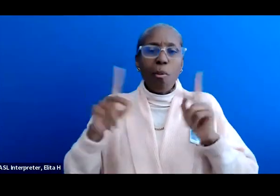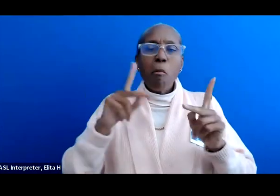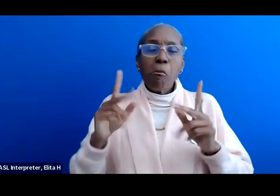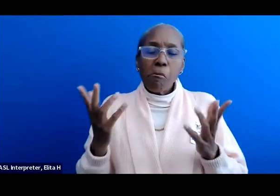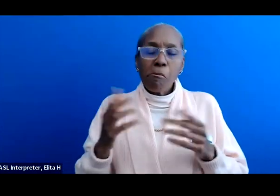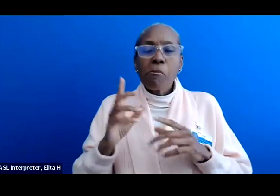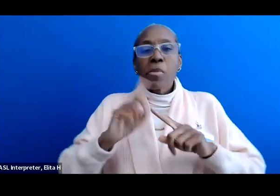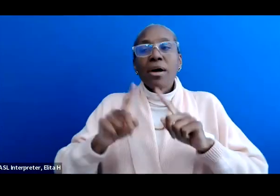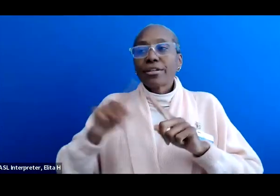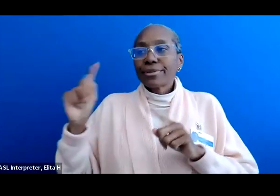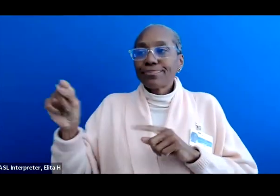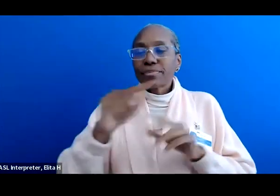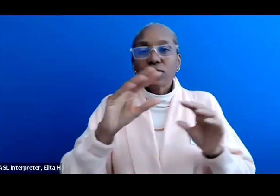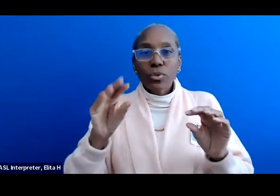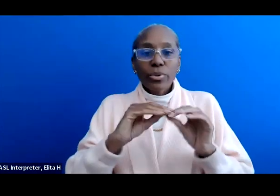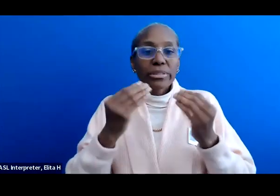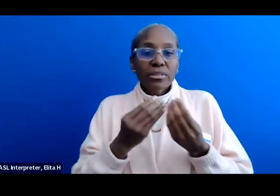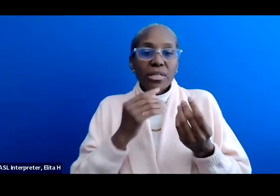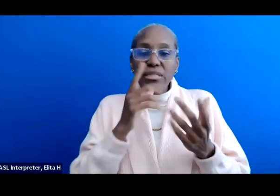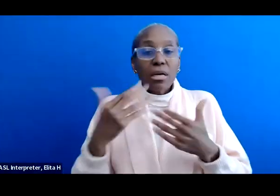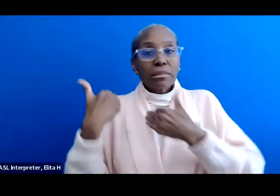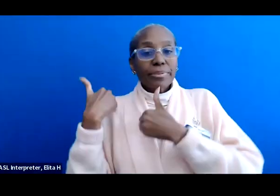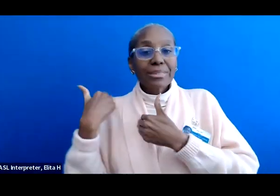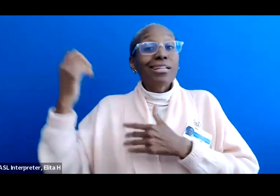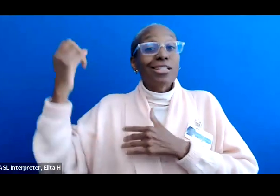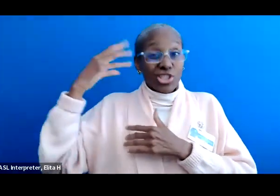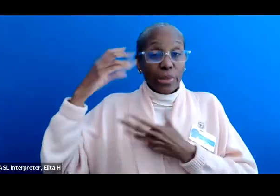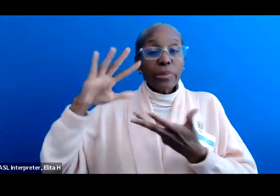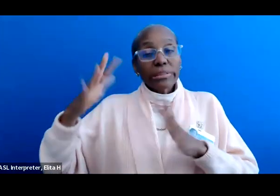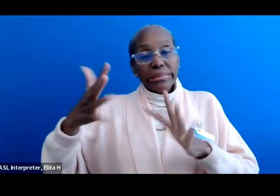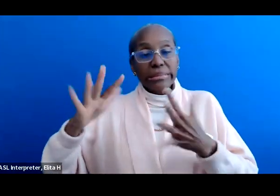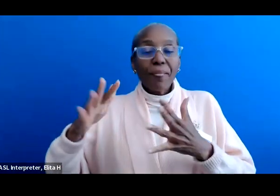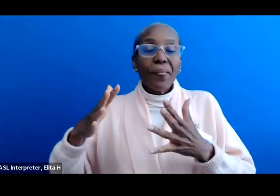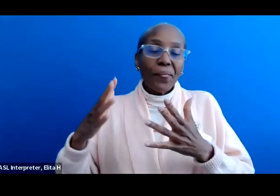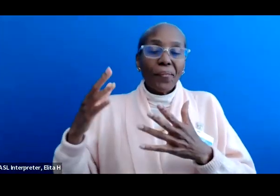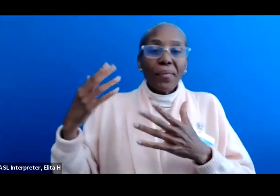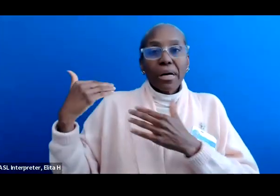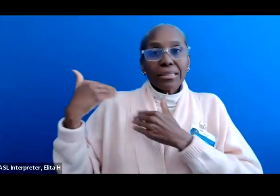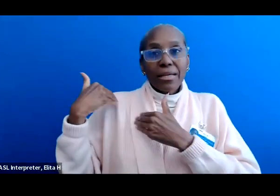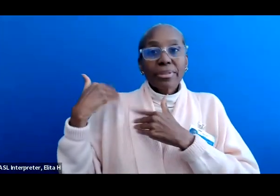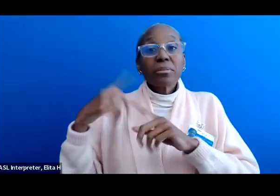at different organizations, so it’s not such a liability. Showering can be kind of a bit more of a liability, but it can happen.